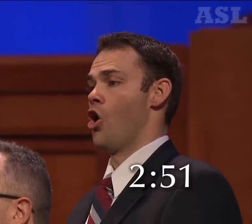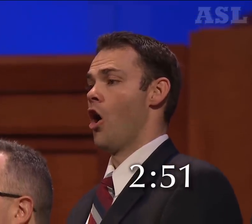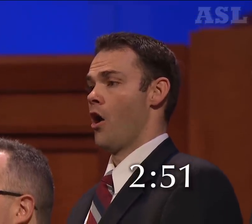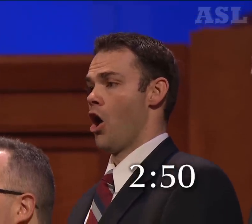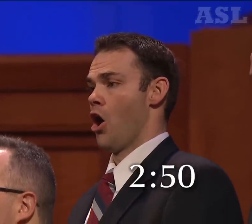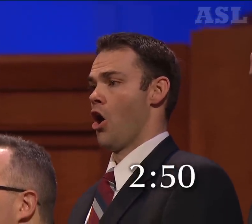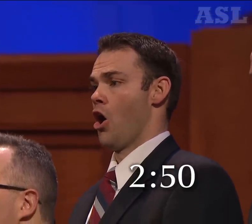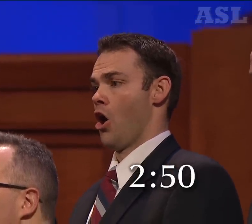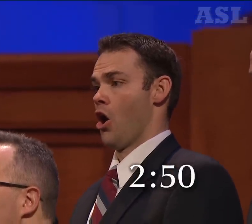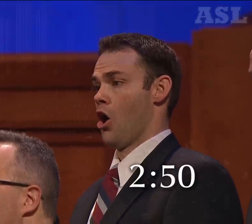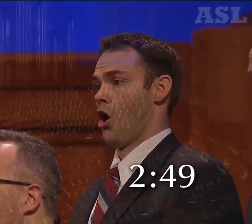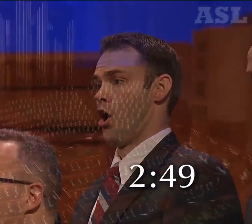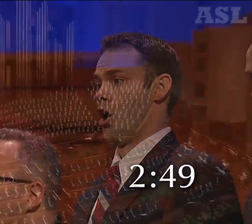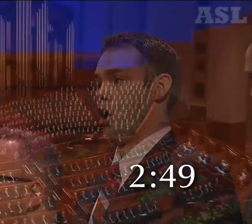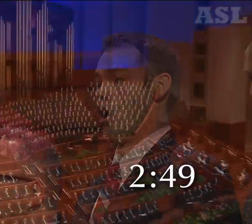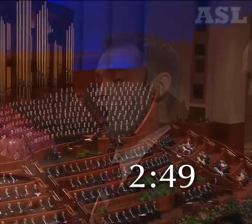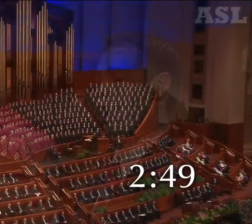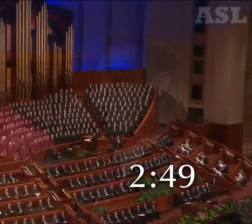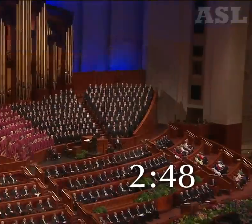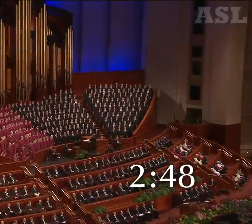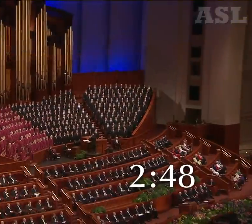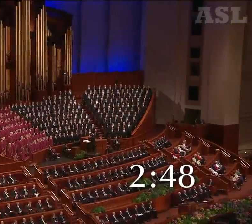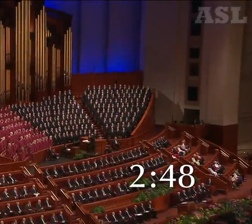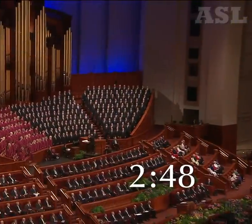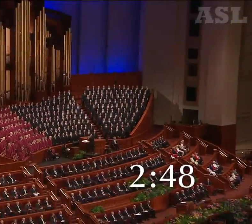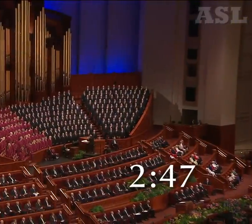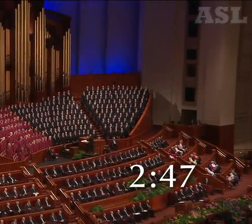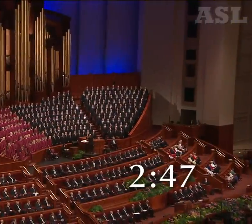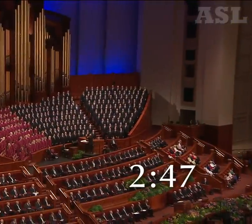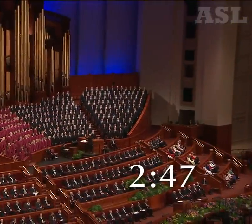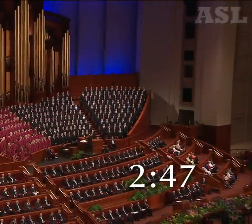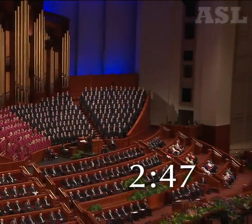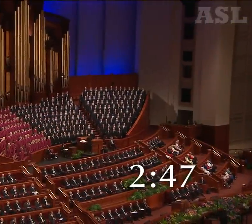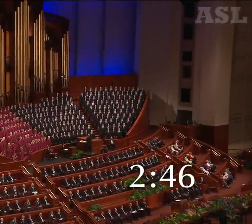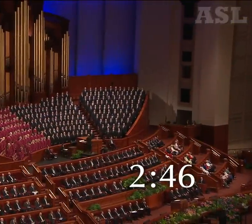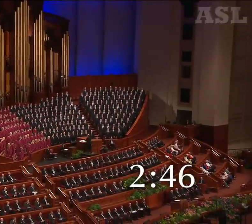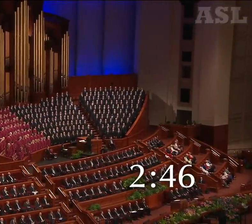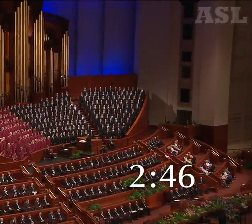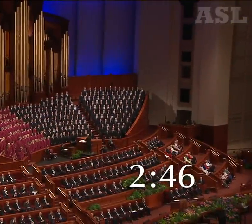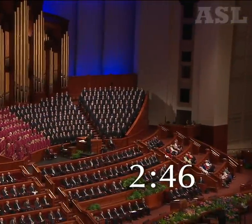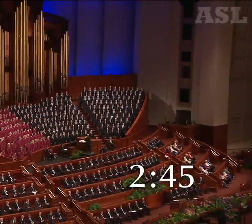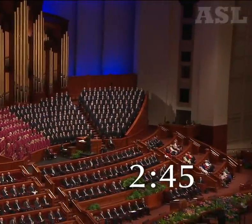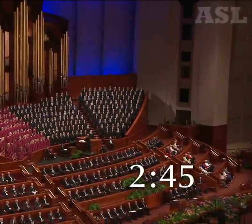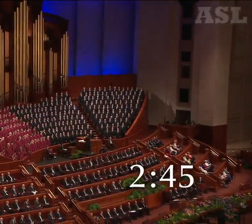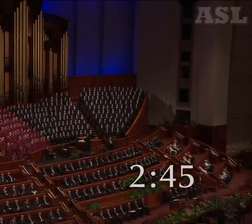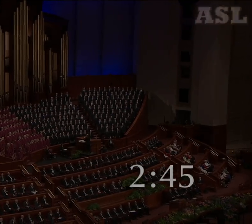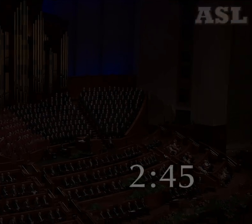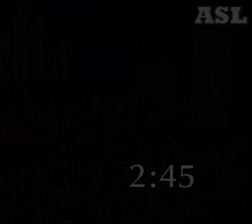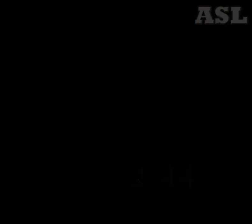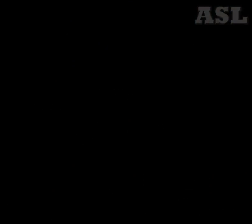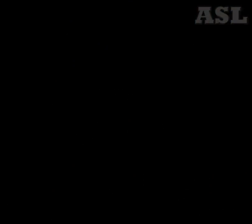THIS IS THE ENGLISH CLOSED CAPTION CHANNEL OF THE CHURCH OF JESUS CHRIST OF LATTER-DAY SAINTS.